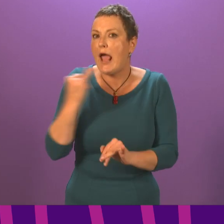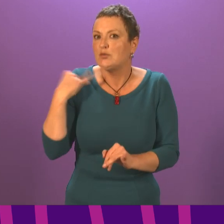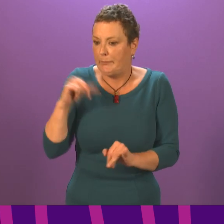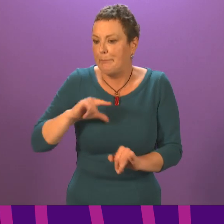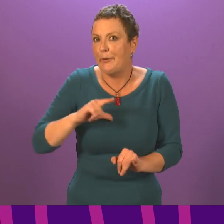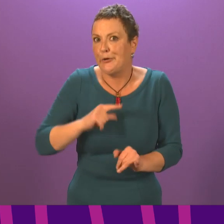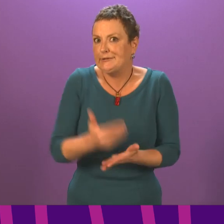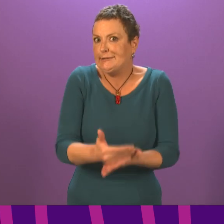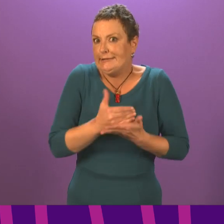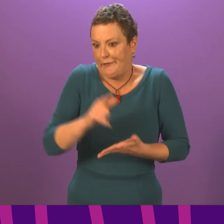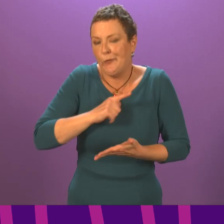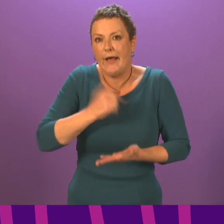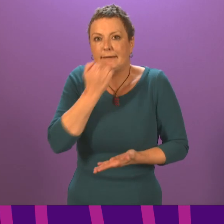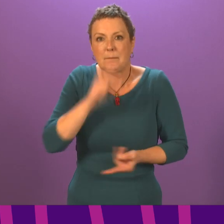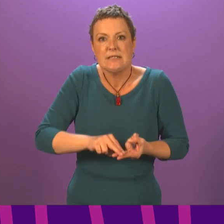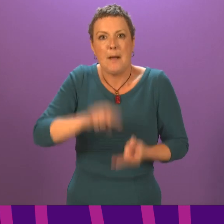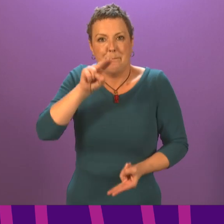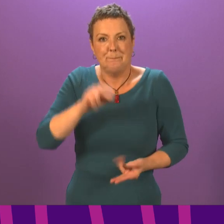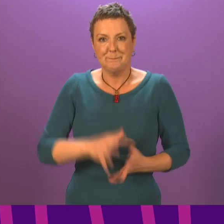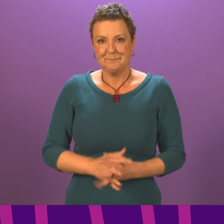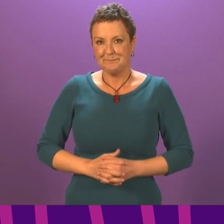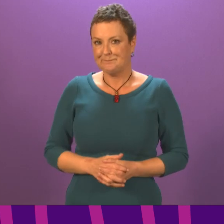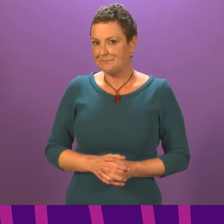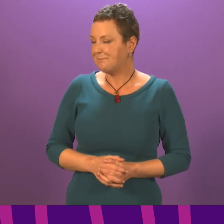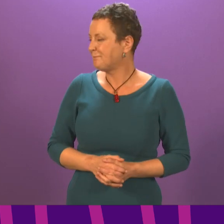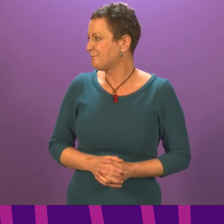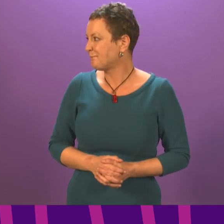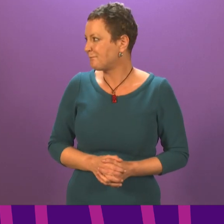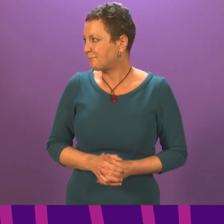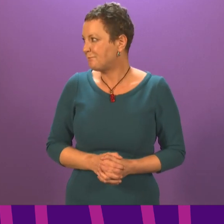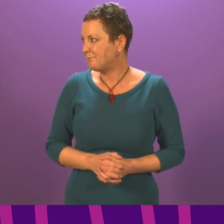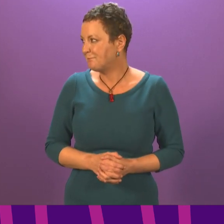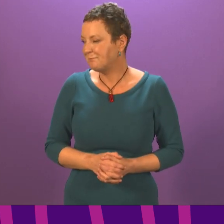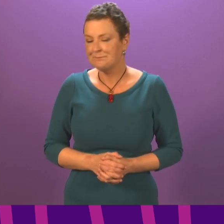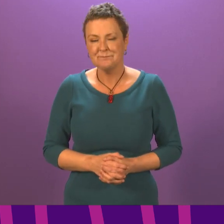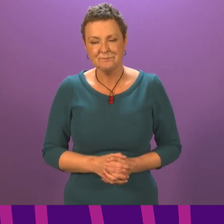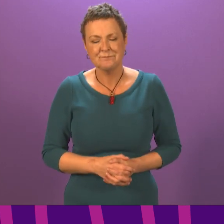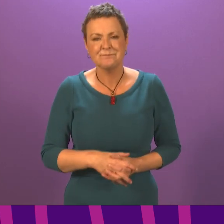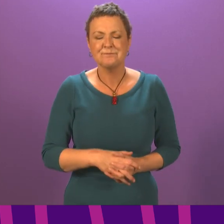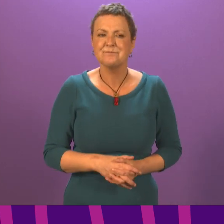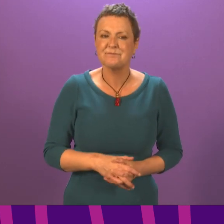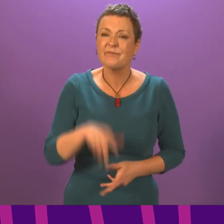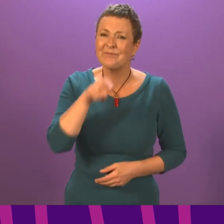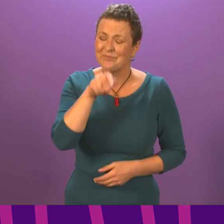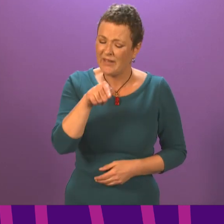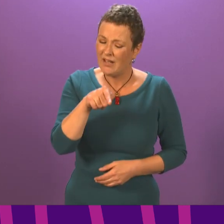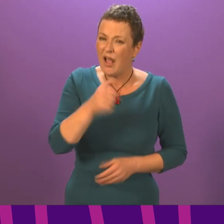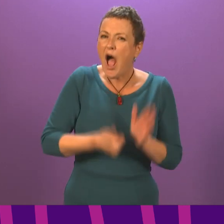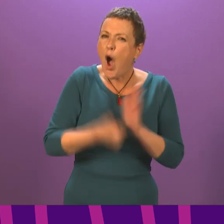Angela Constance (Almond Valley) (SNP): Out-of-school care networks have benefited